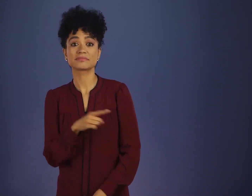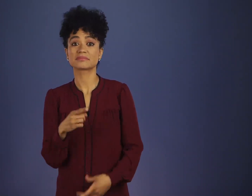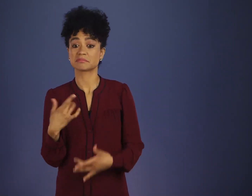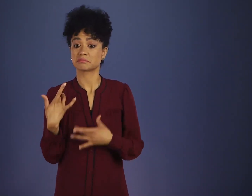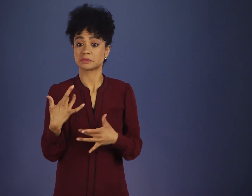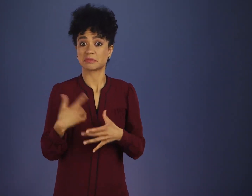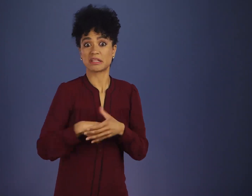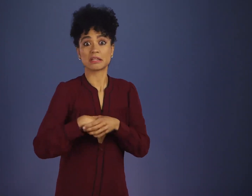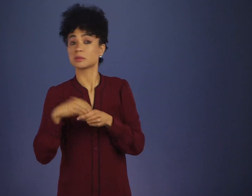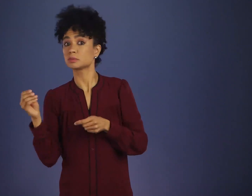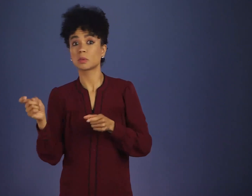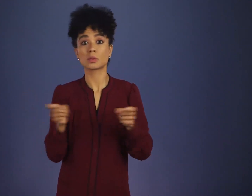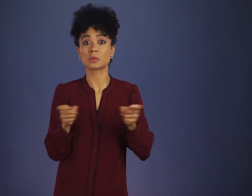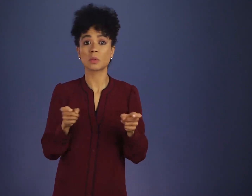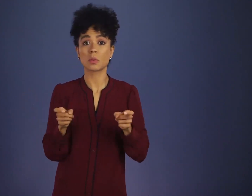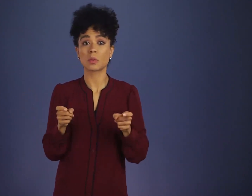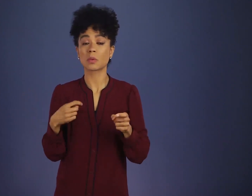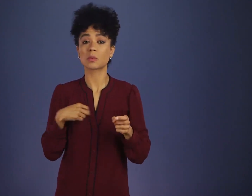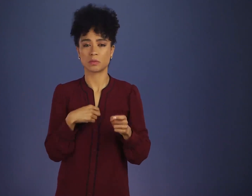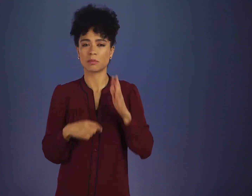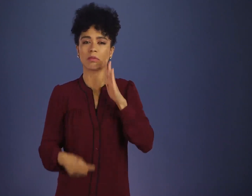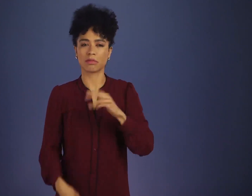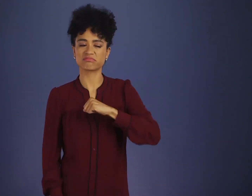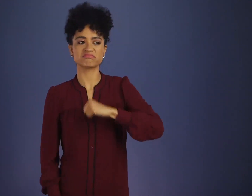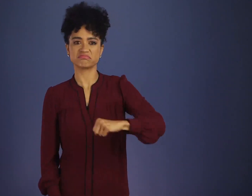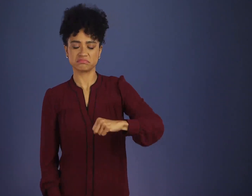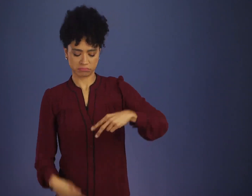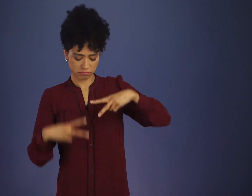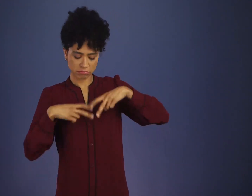Instincts on rampage balk at investigation.